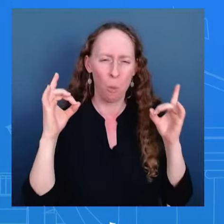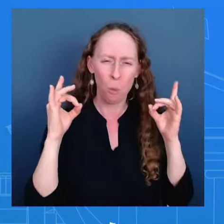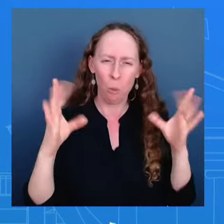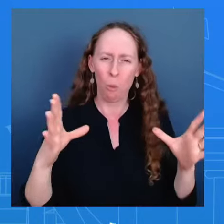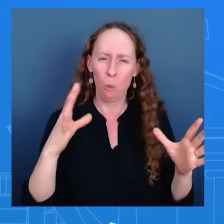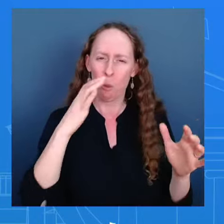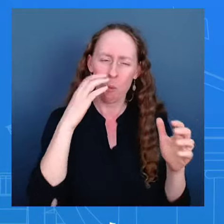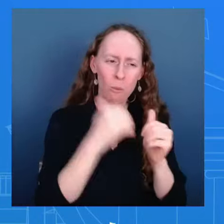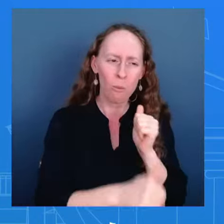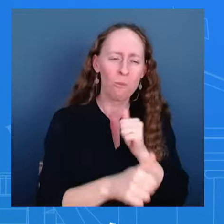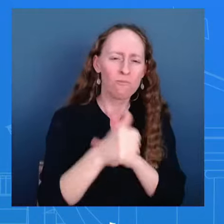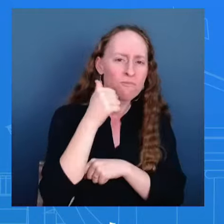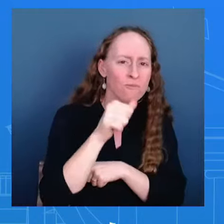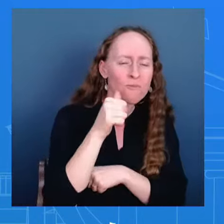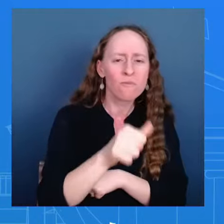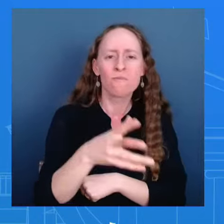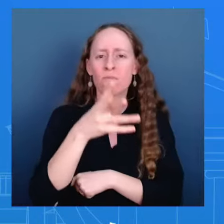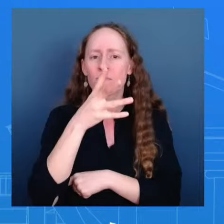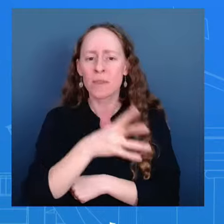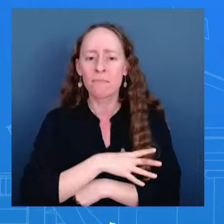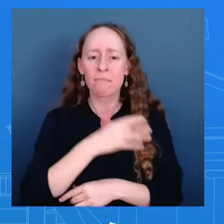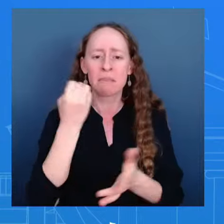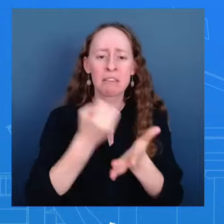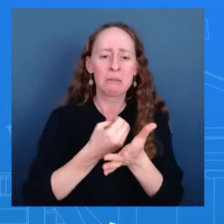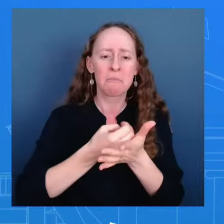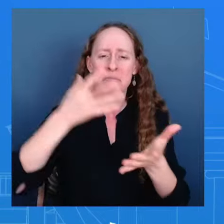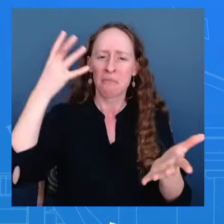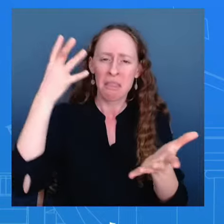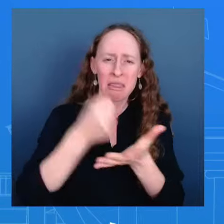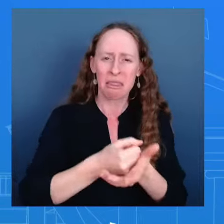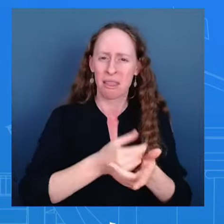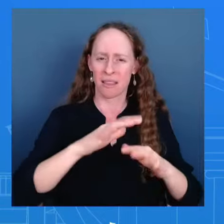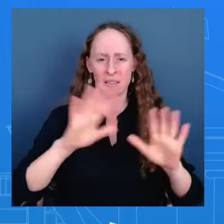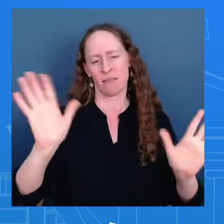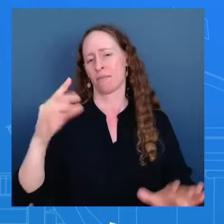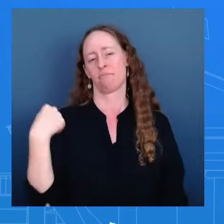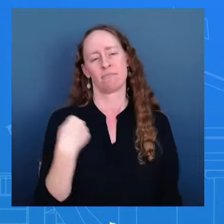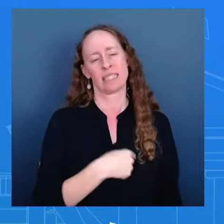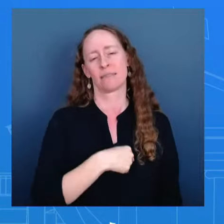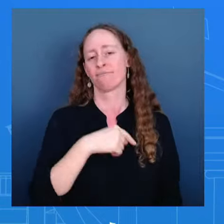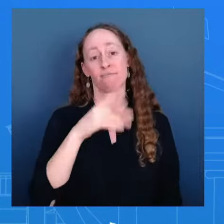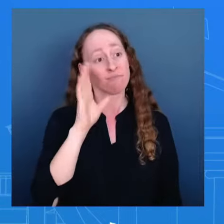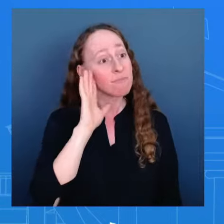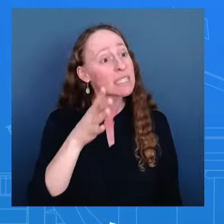nor will we be to recognize the Taliban as the official governance of Afghanistan.